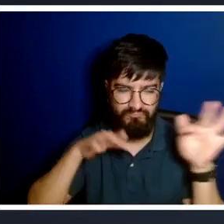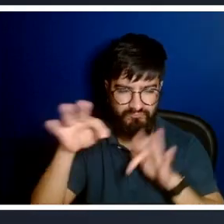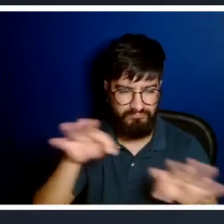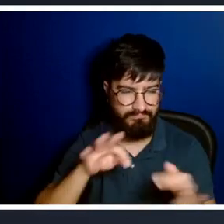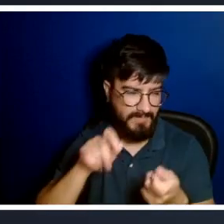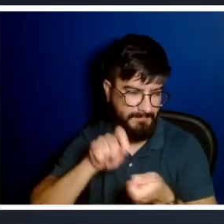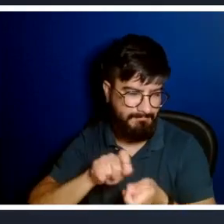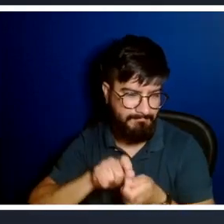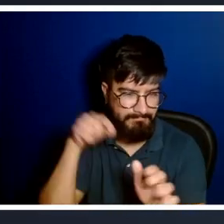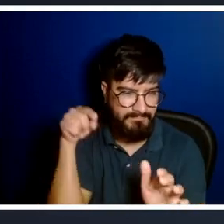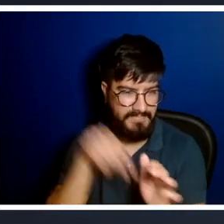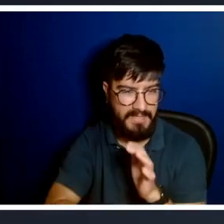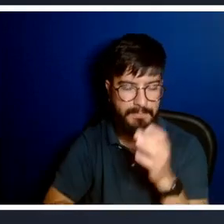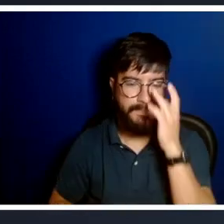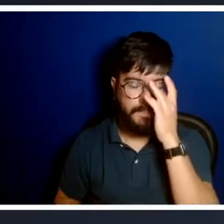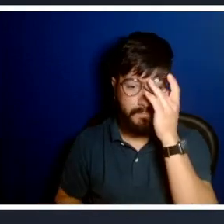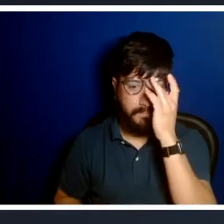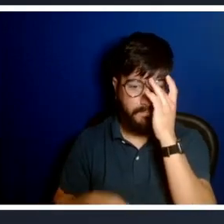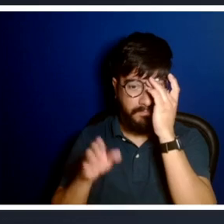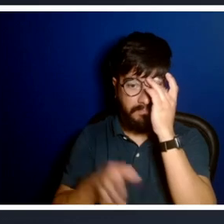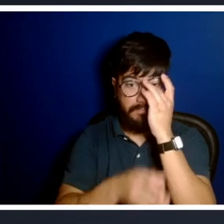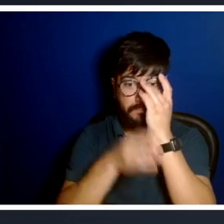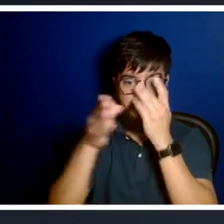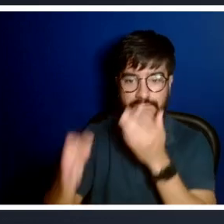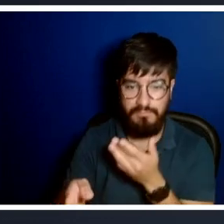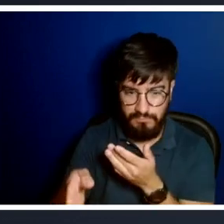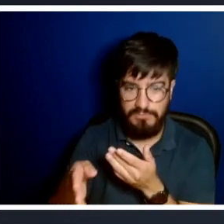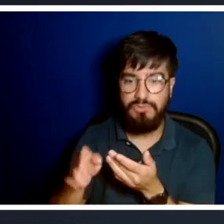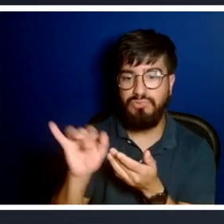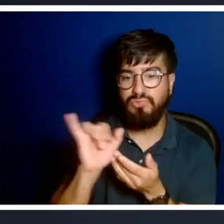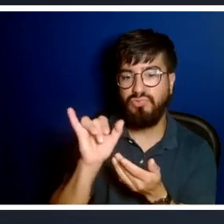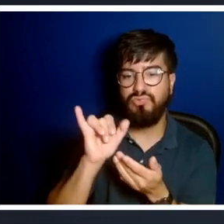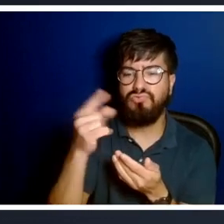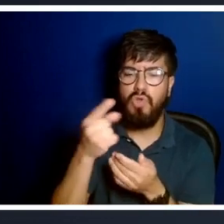Young Portrait Explorers always includes a movement activity and an art activity,